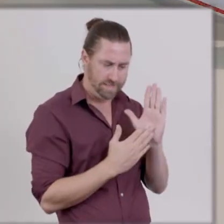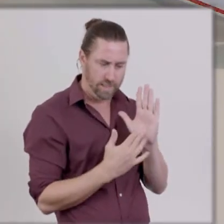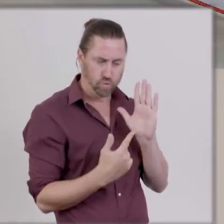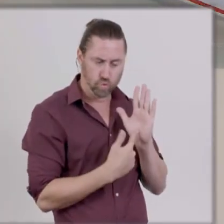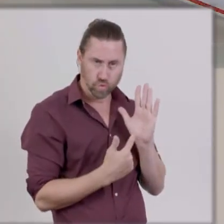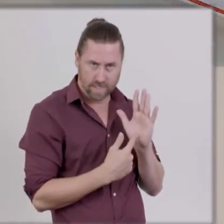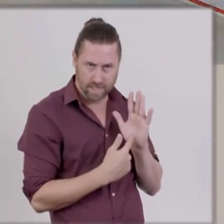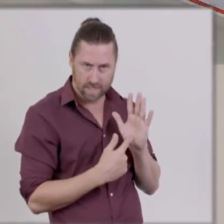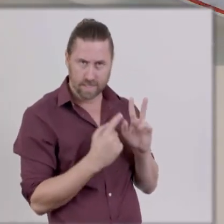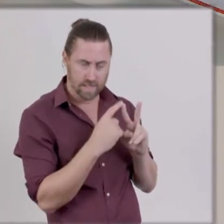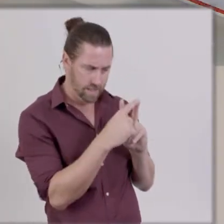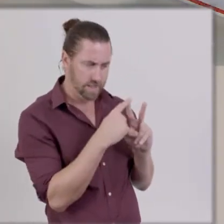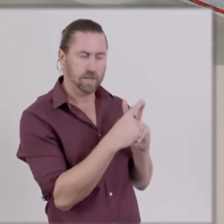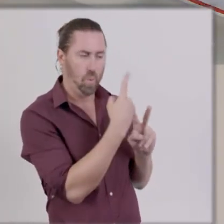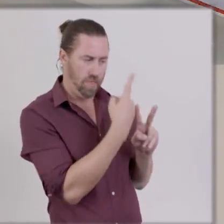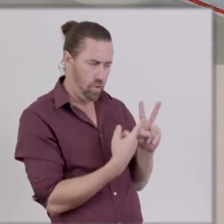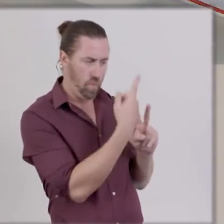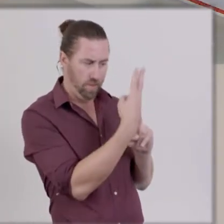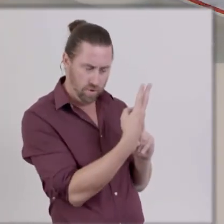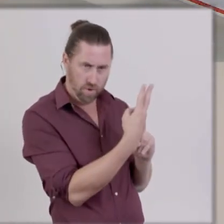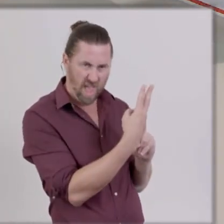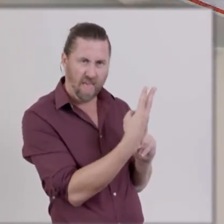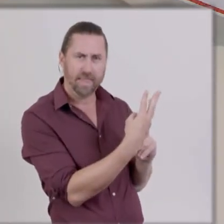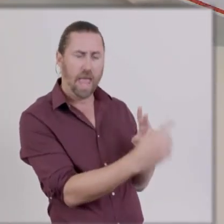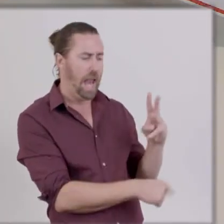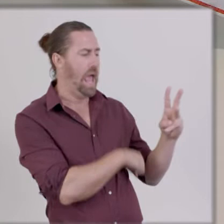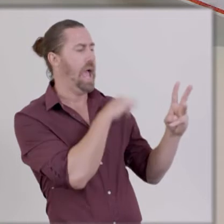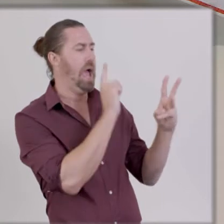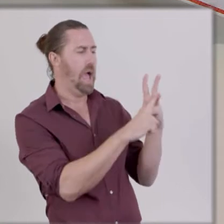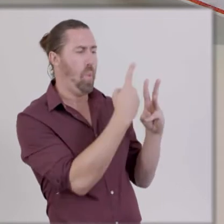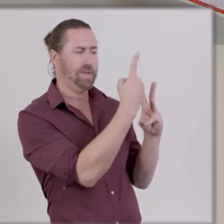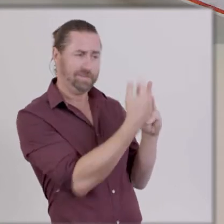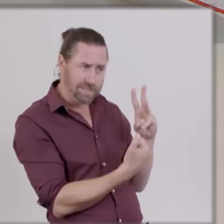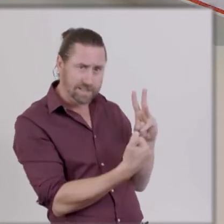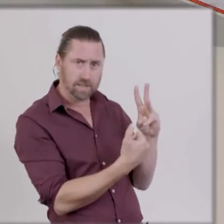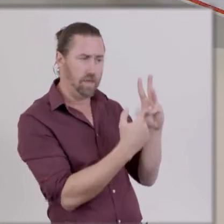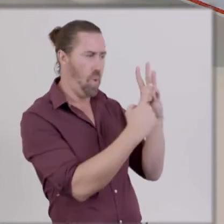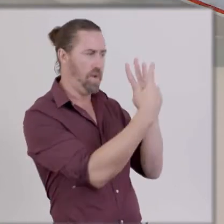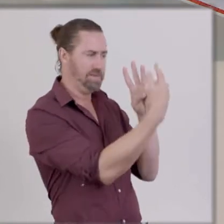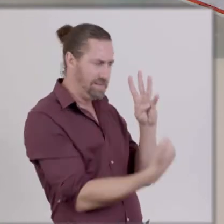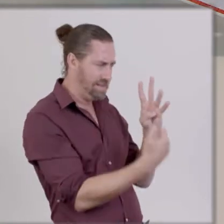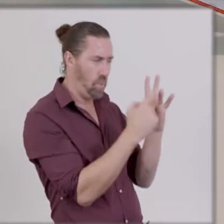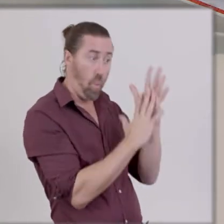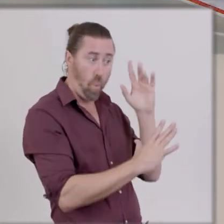there's Monday, Tuesday - and one-sixth of an hour for both Wednesday and Thursday.